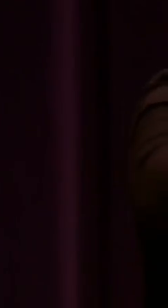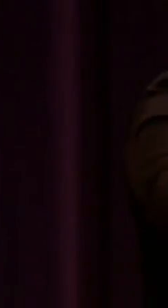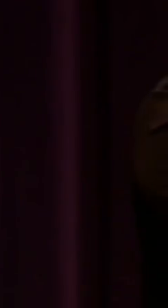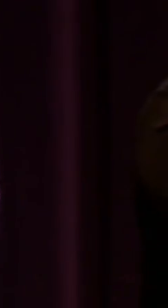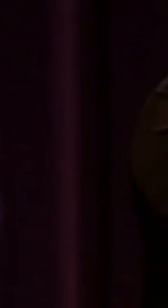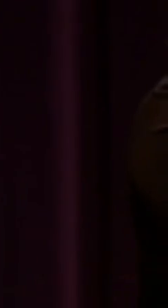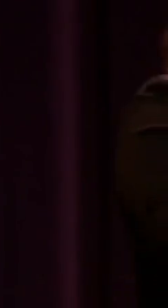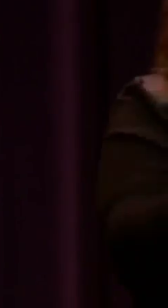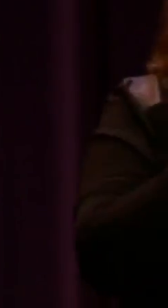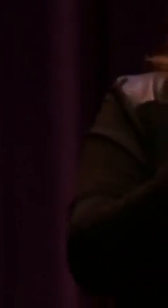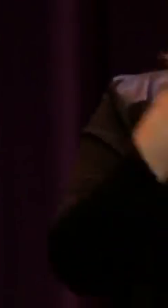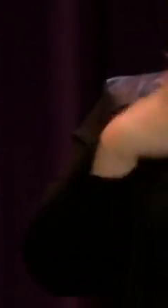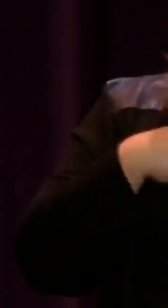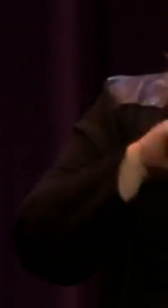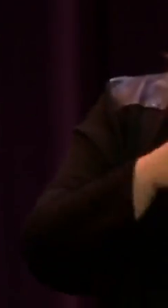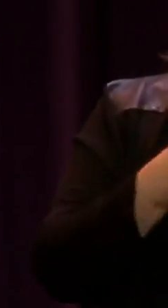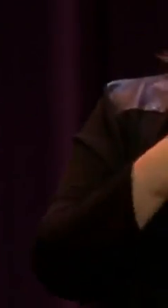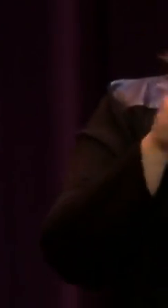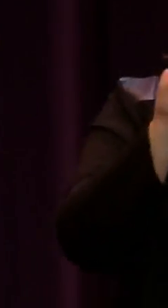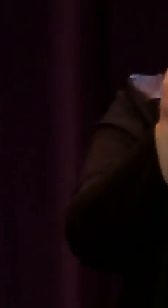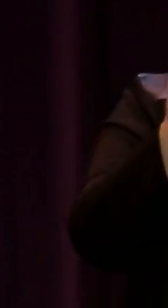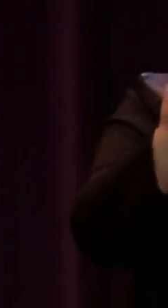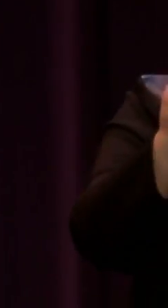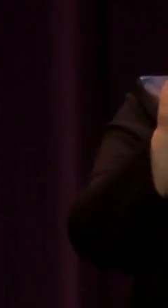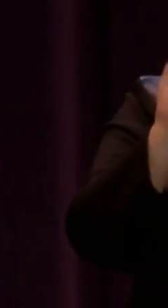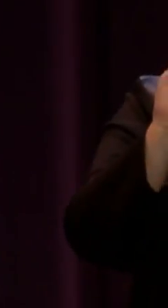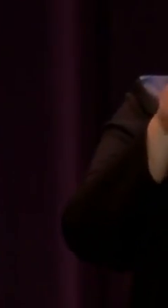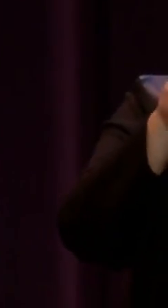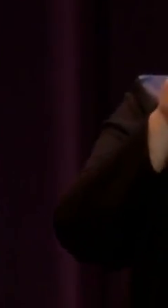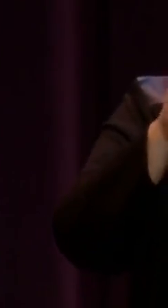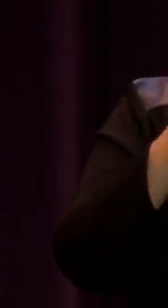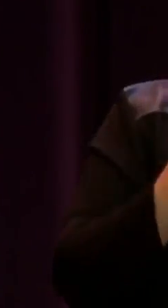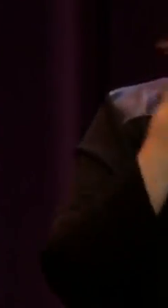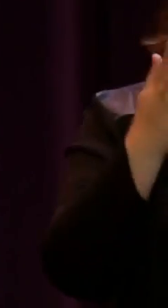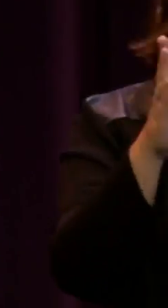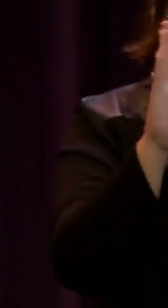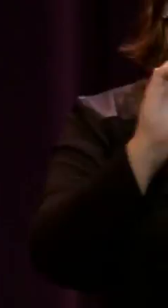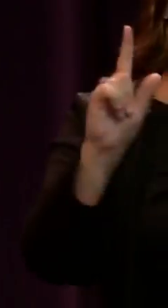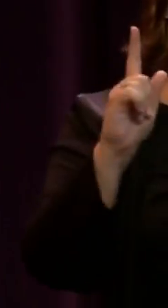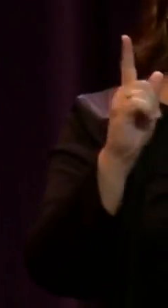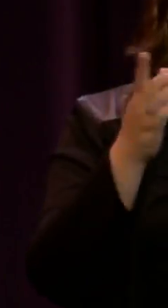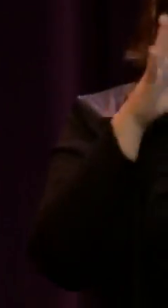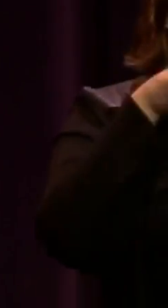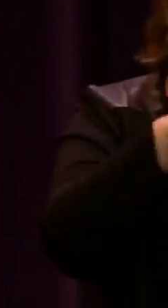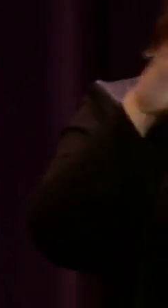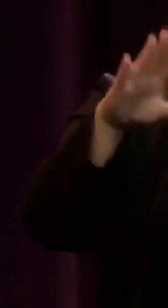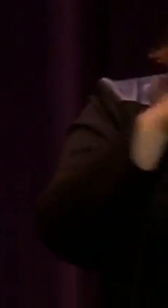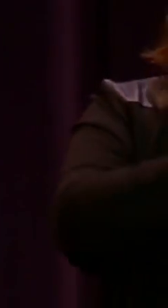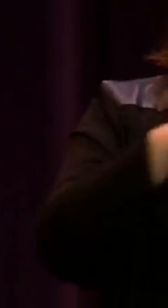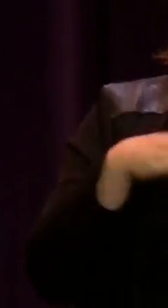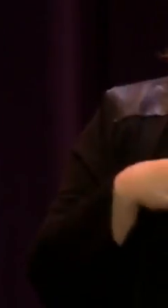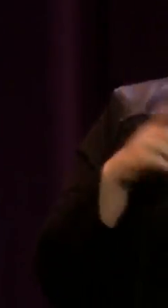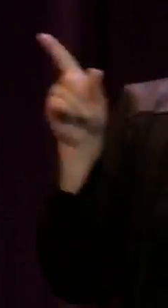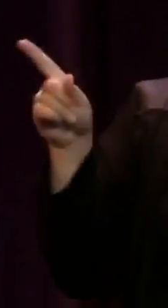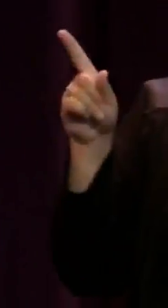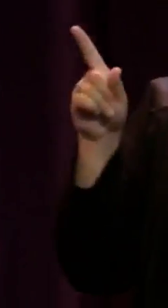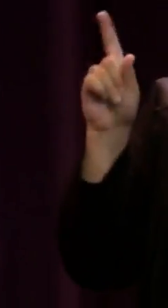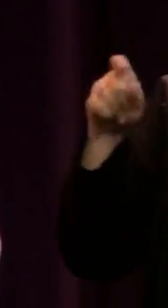TOM CARPER INTRODUCED THE BILL. IT GOES TO HIS COMMITTEE. YOU ARE NOT TO GO TO SEE ANY SENATOR.